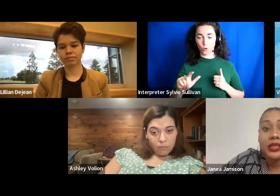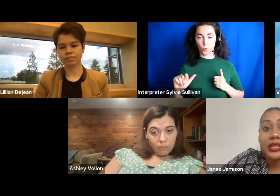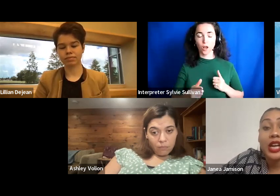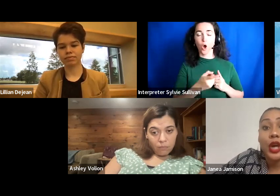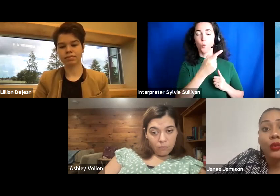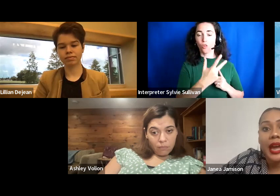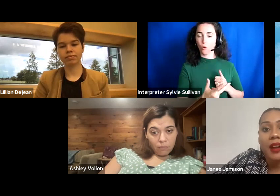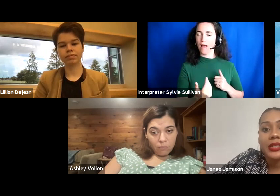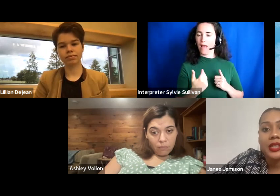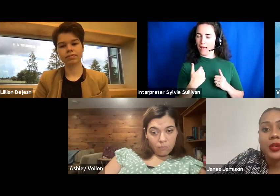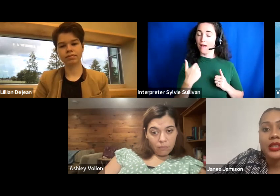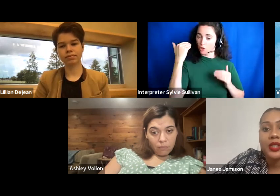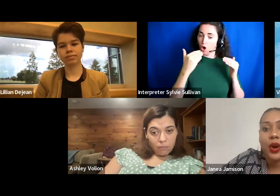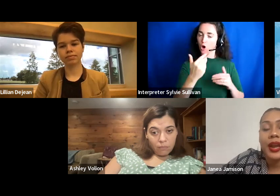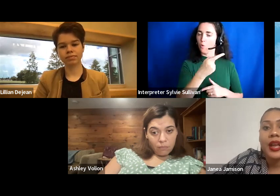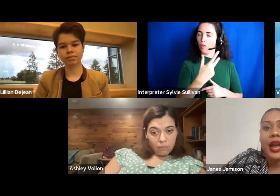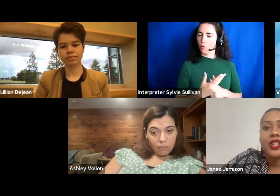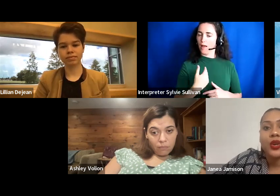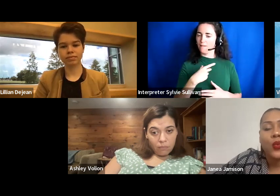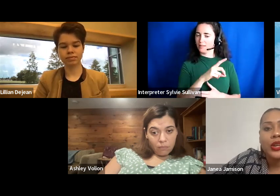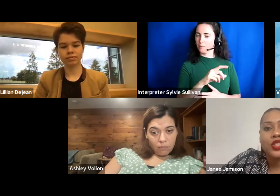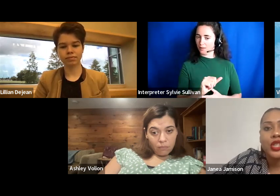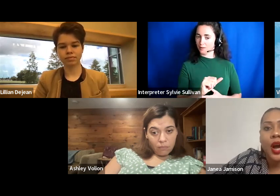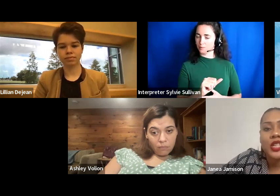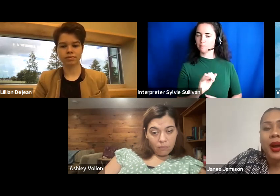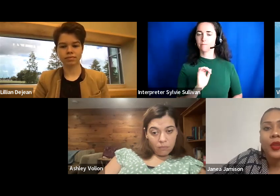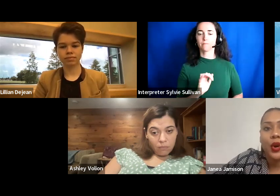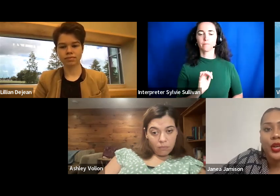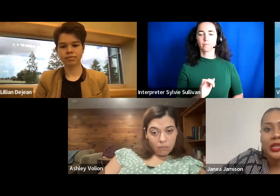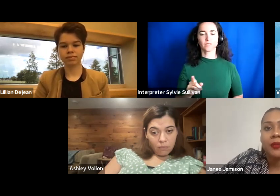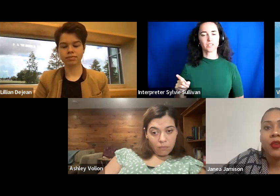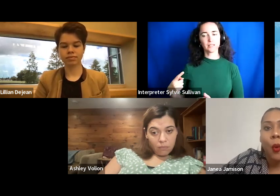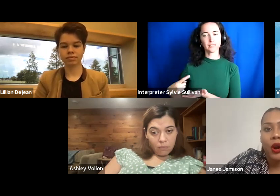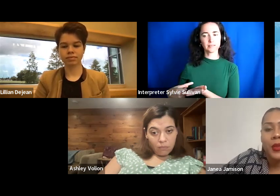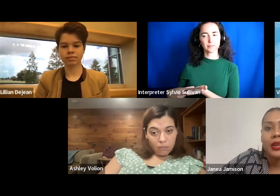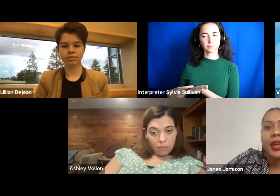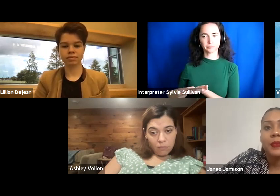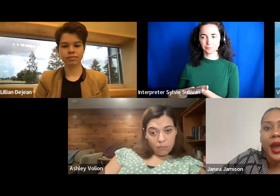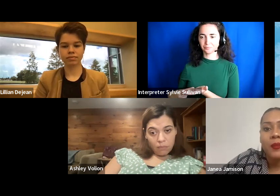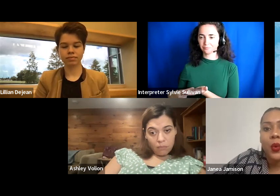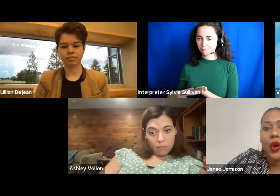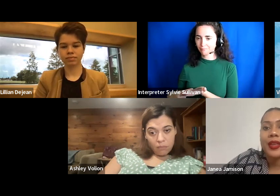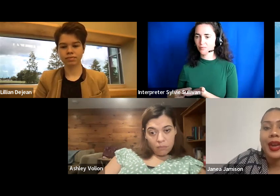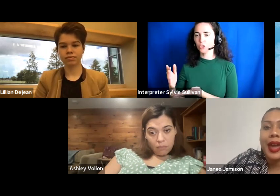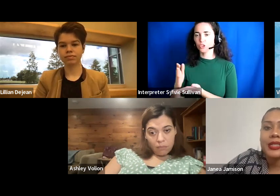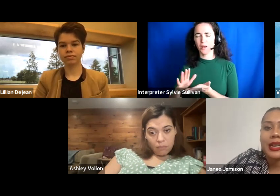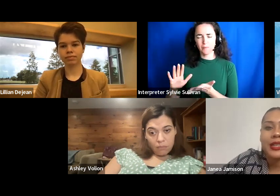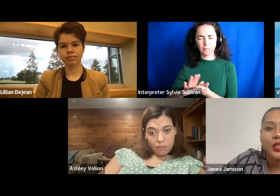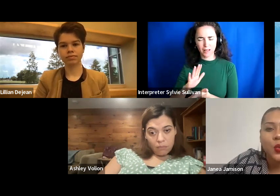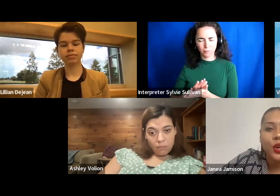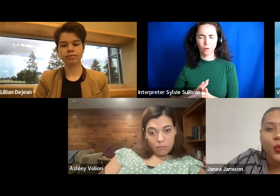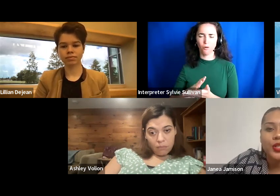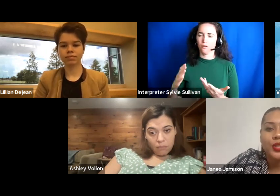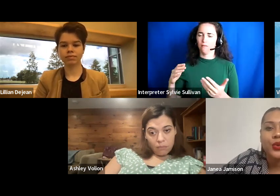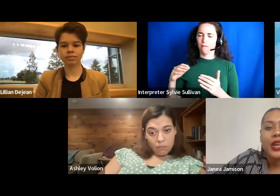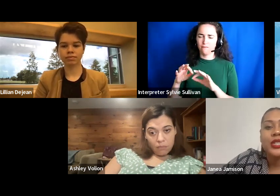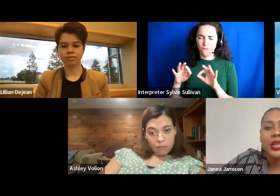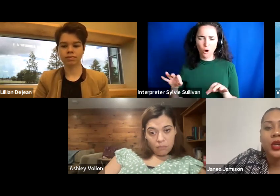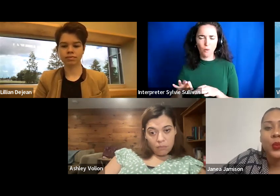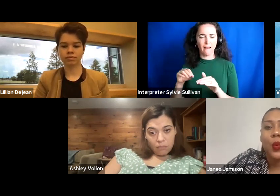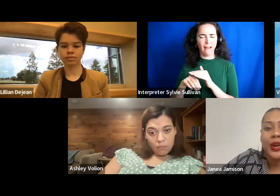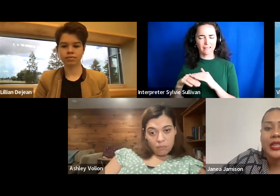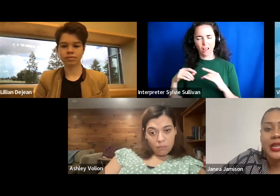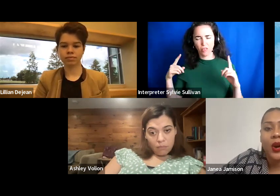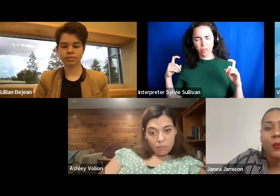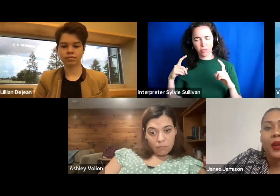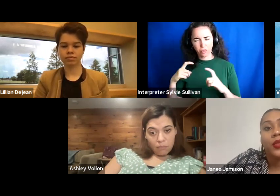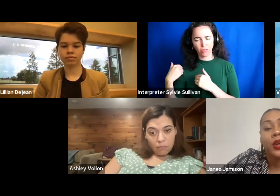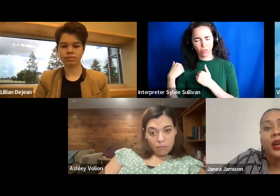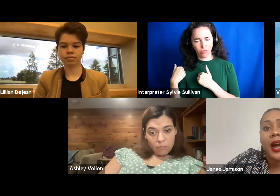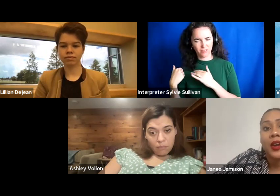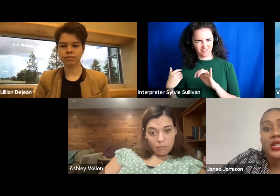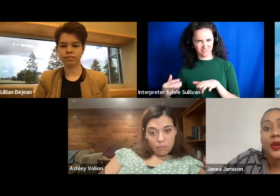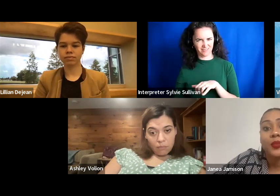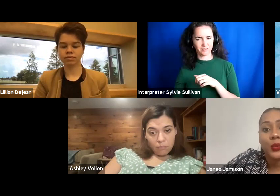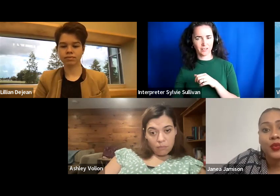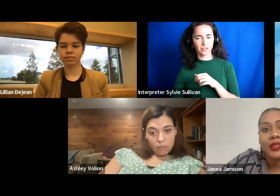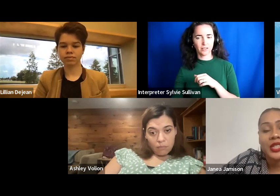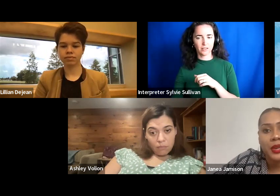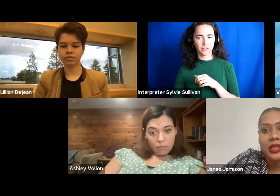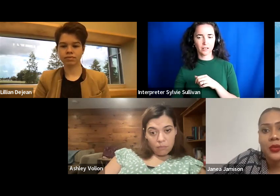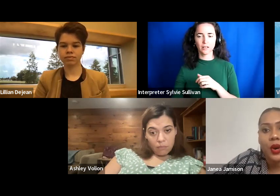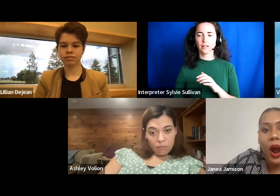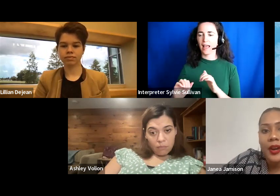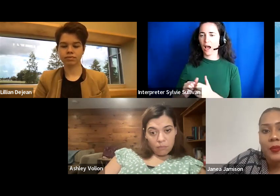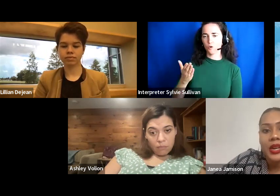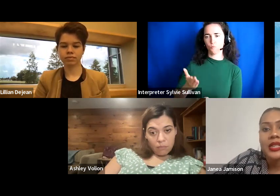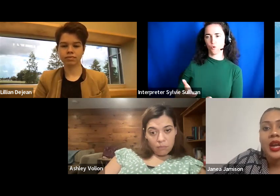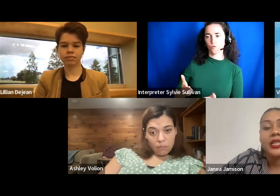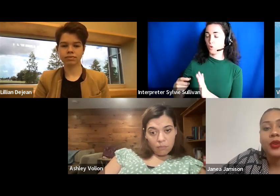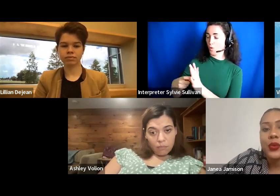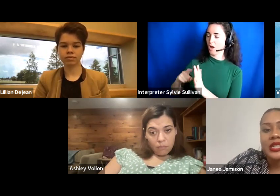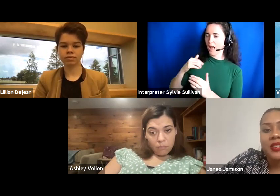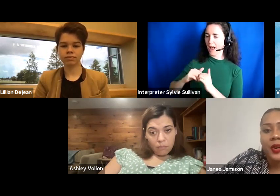Adults have a disability right? And so, when she talked about the burden, some form and and paperwork, and that access, I do want to go into just a little more detail about the documentary proof of disability requirements to even receive better